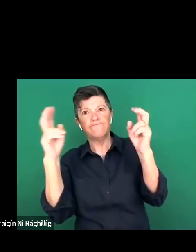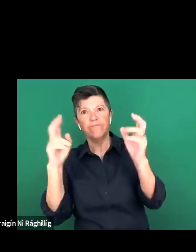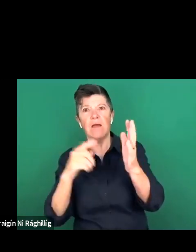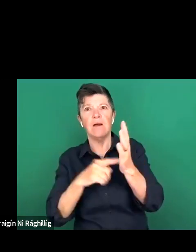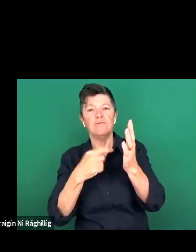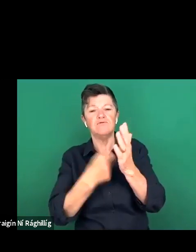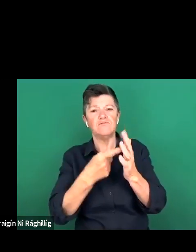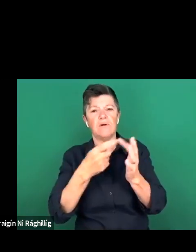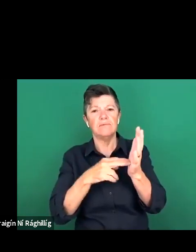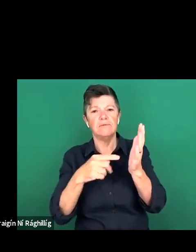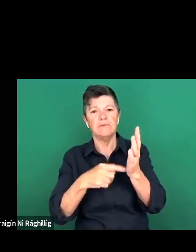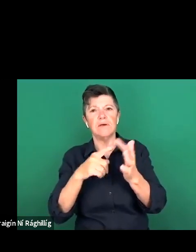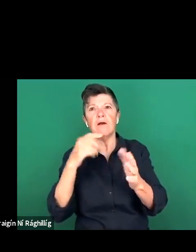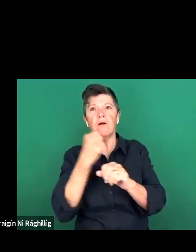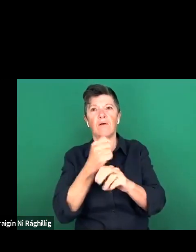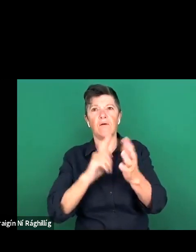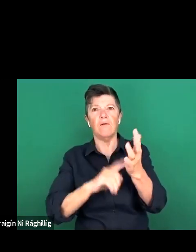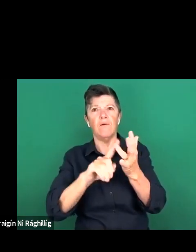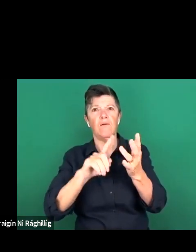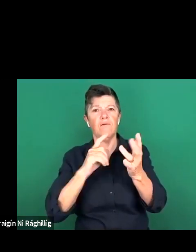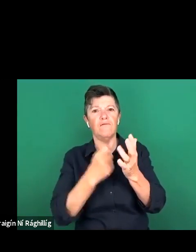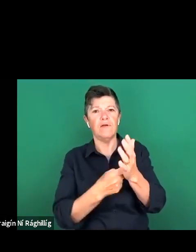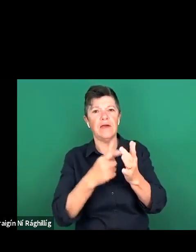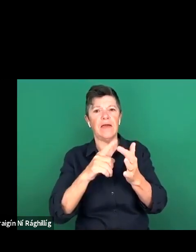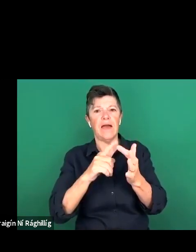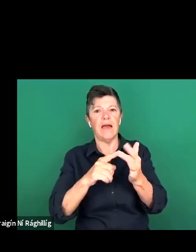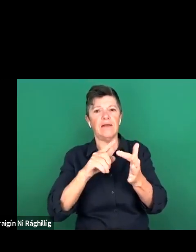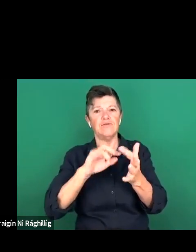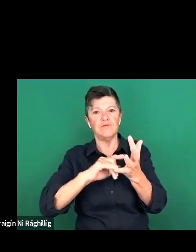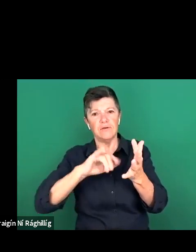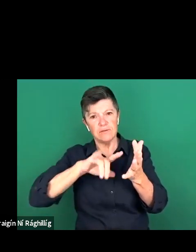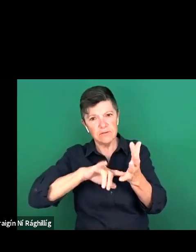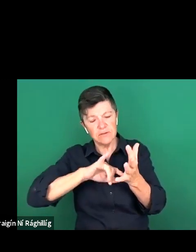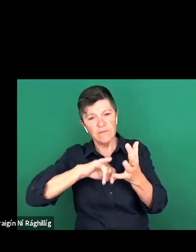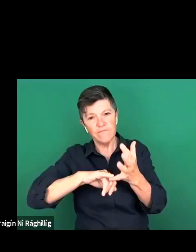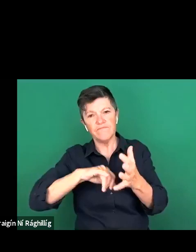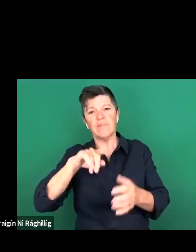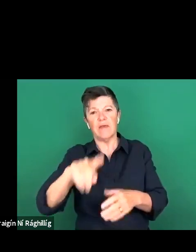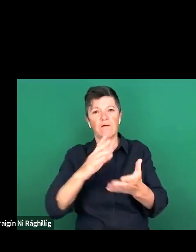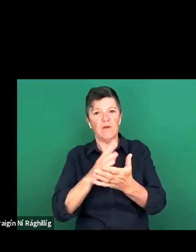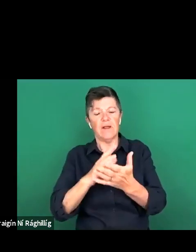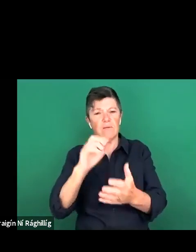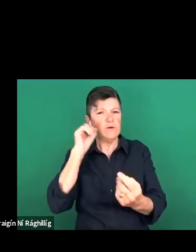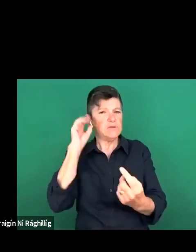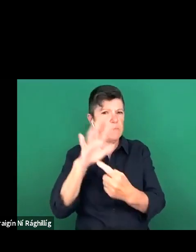integral to the con construction of post-war states and in that